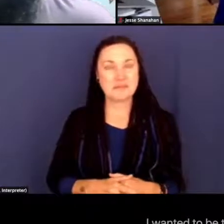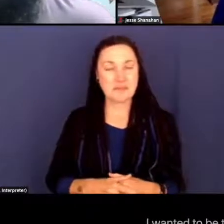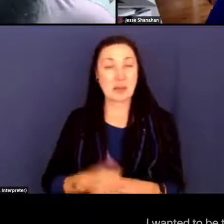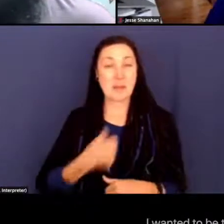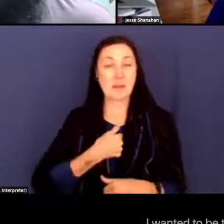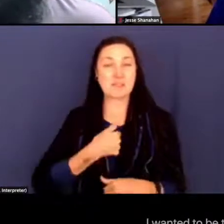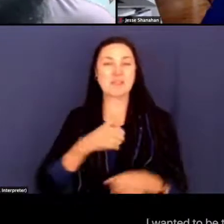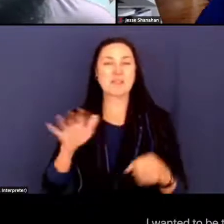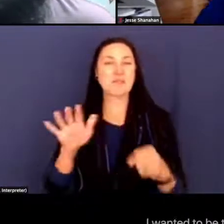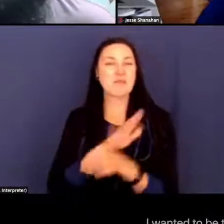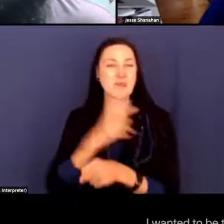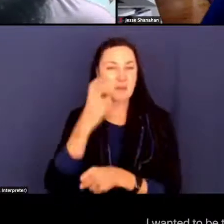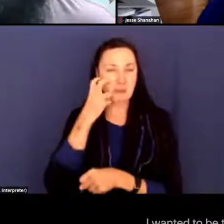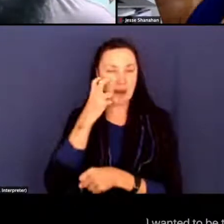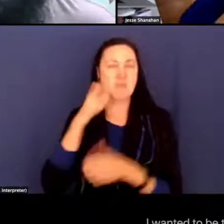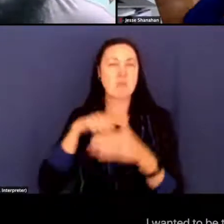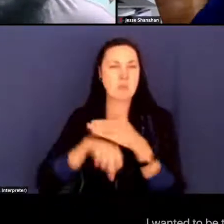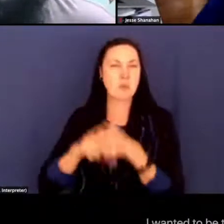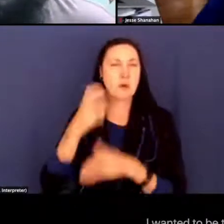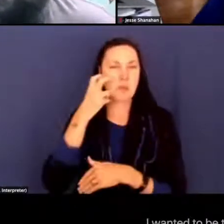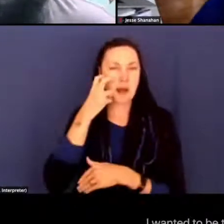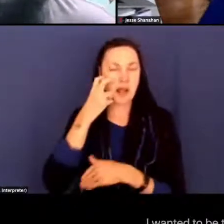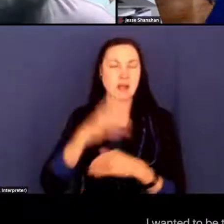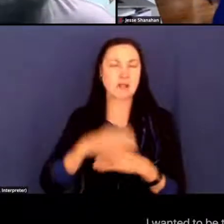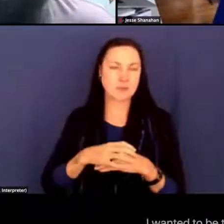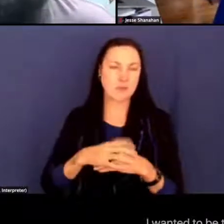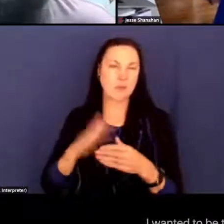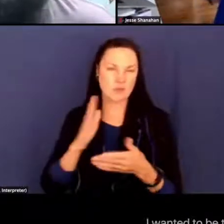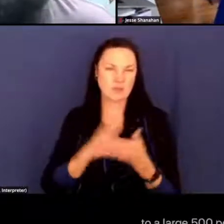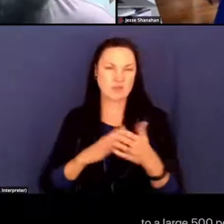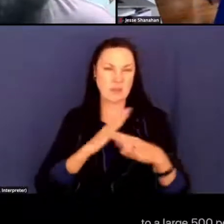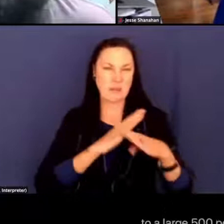birth and there were some accessibility bearers that came up there. I still am a scientist for